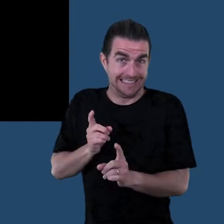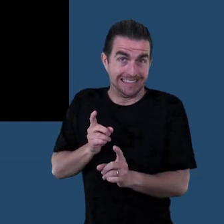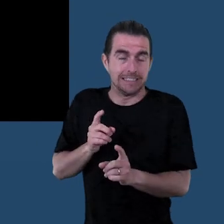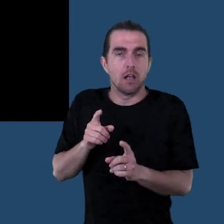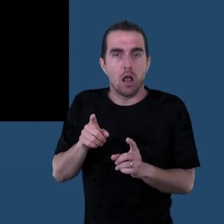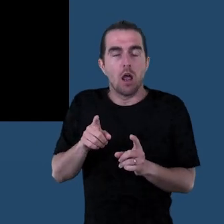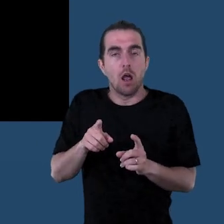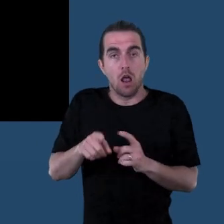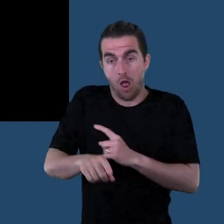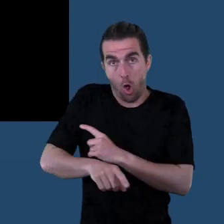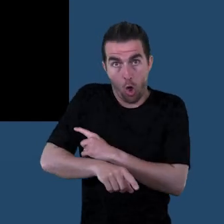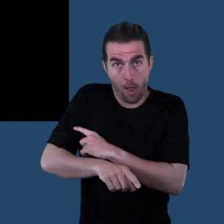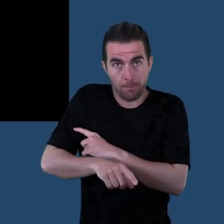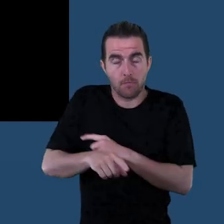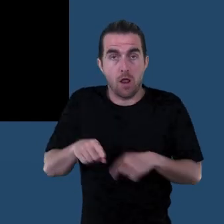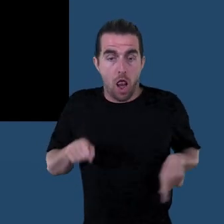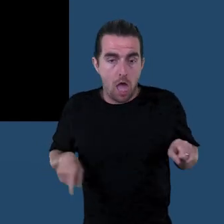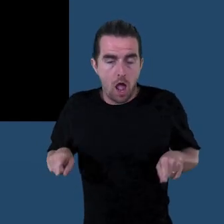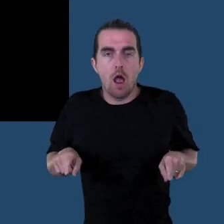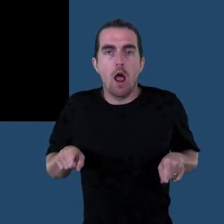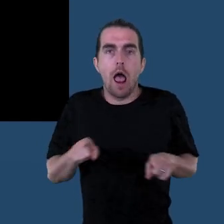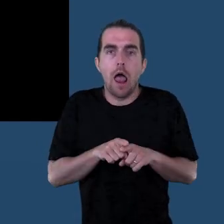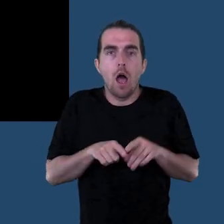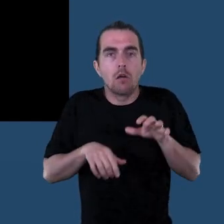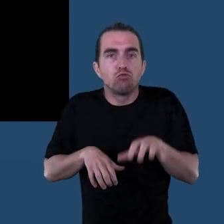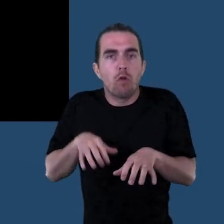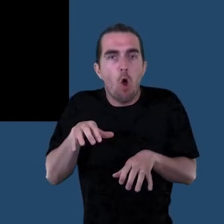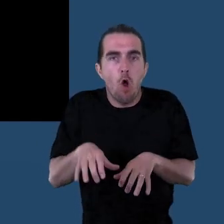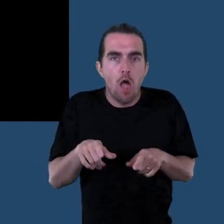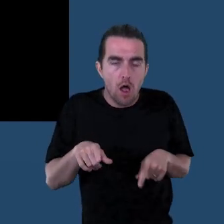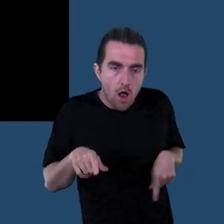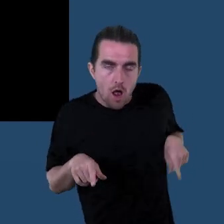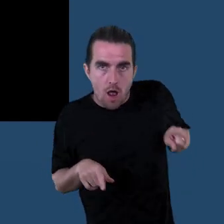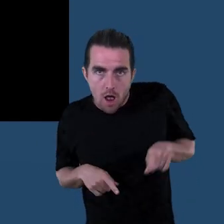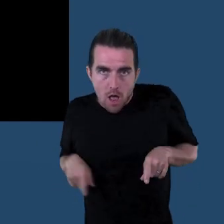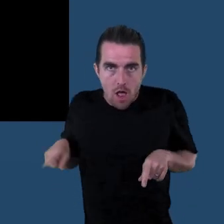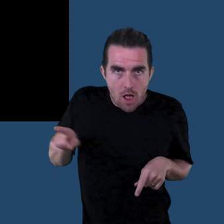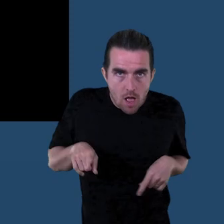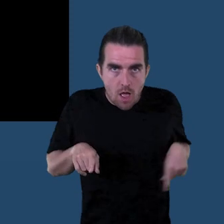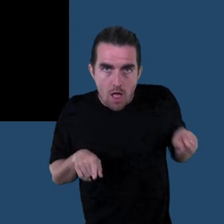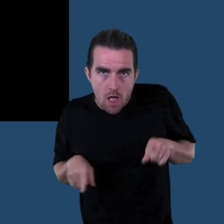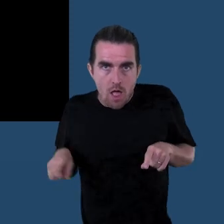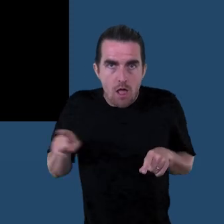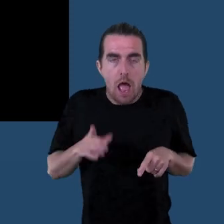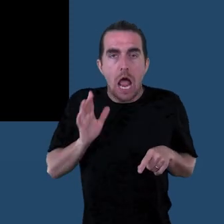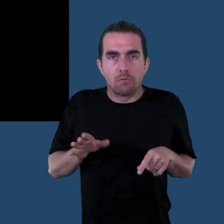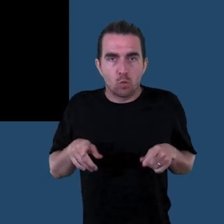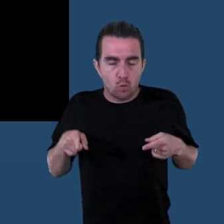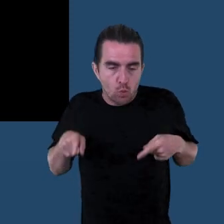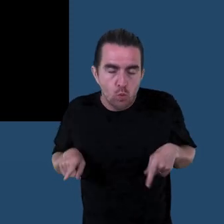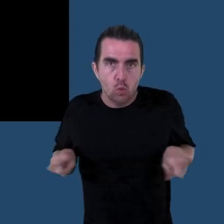and arms like that in a rotating fashion, as you crawl along. So, if animals have their legs out to the sides,